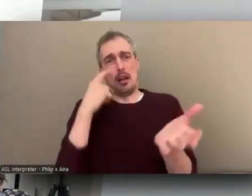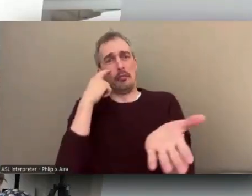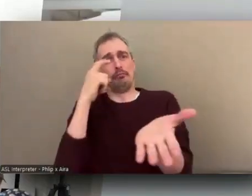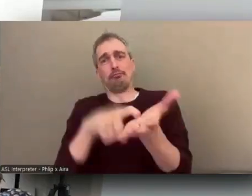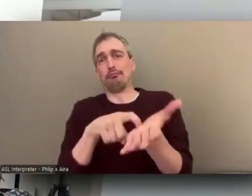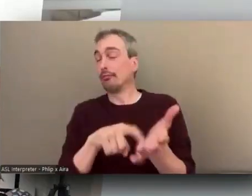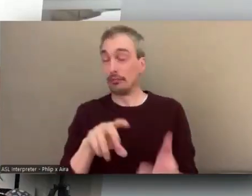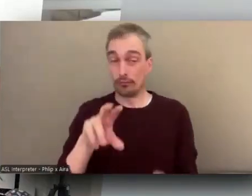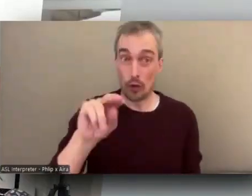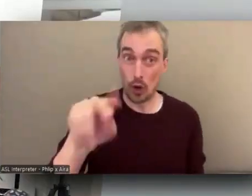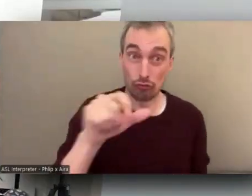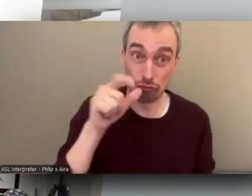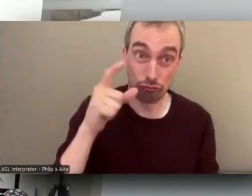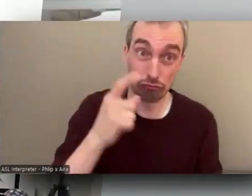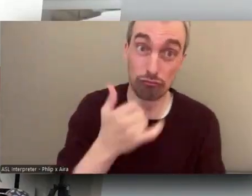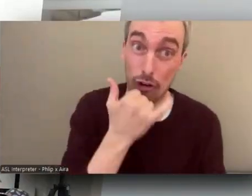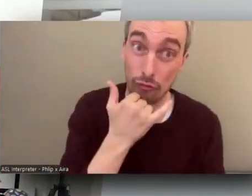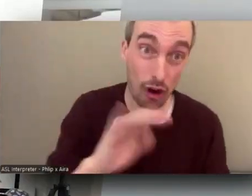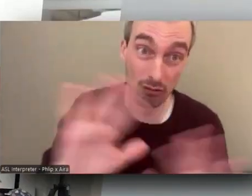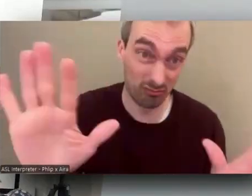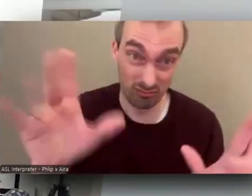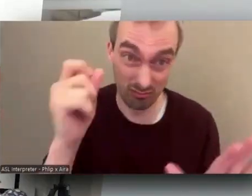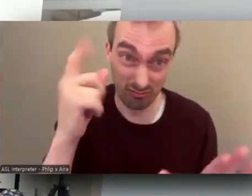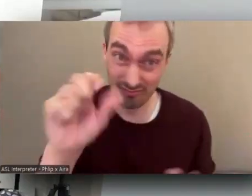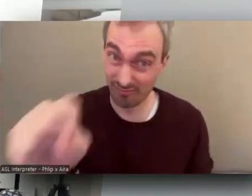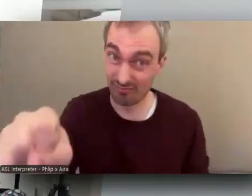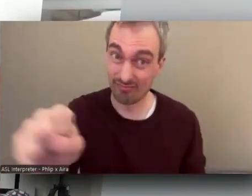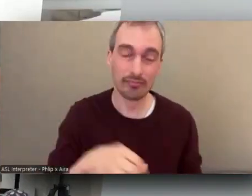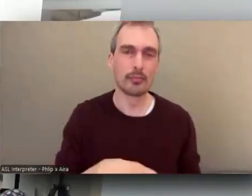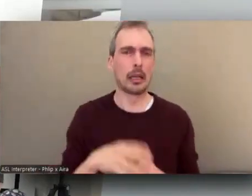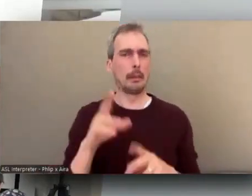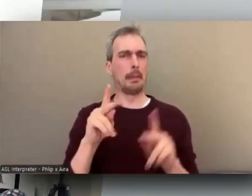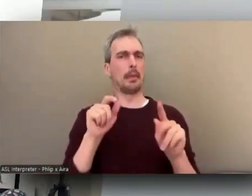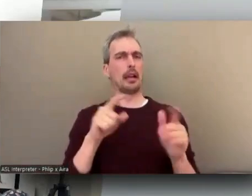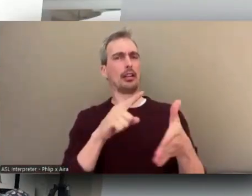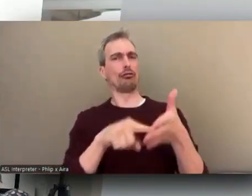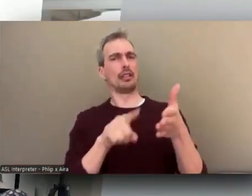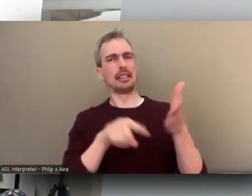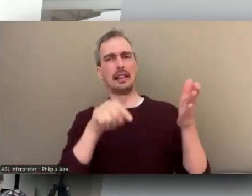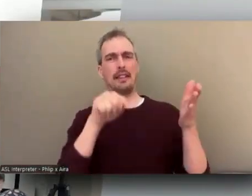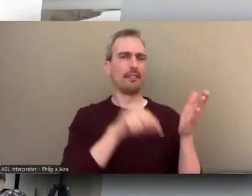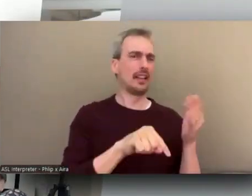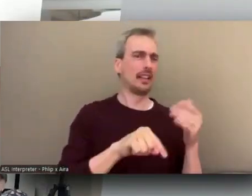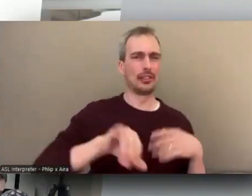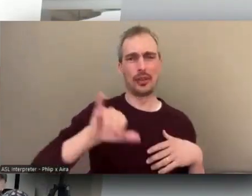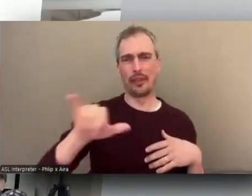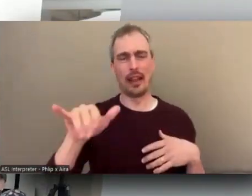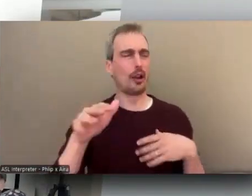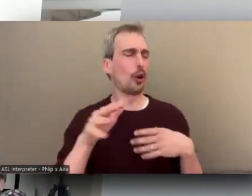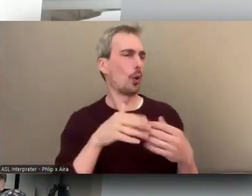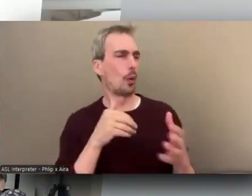You're not wrong. People criticize this, that, or the other measure of whatever accessibility you've achieved. And